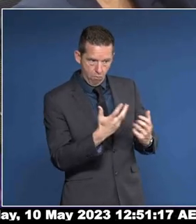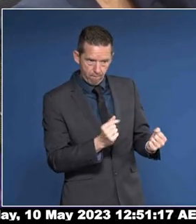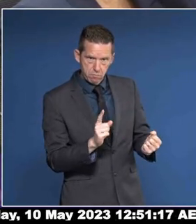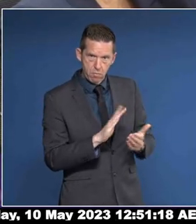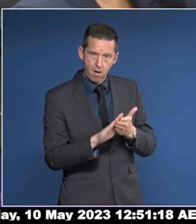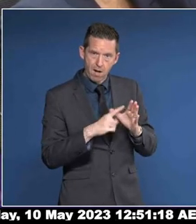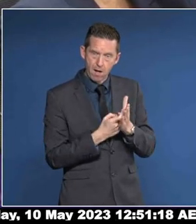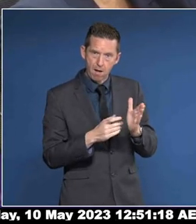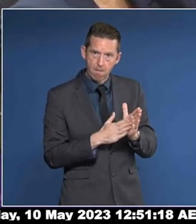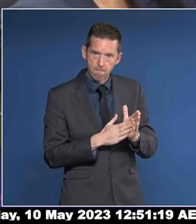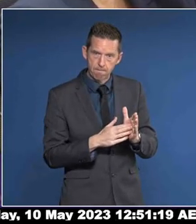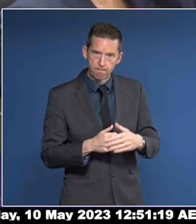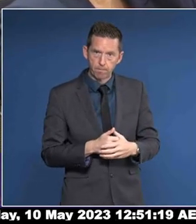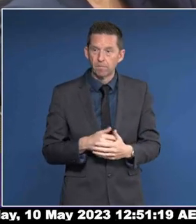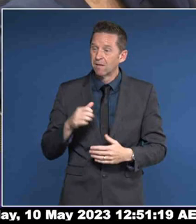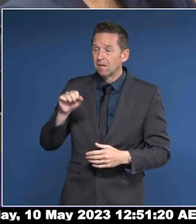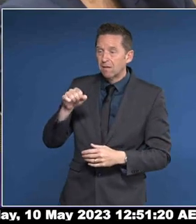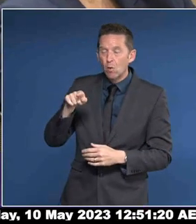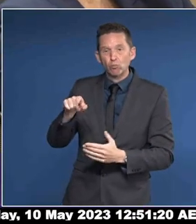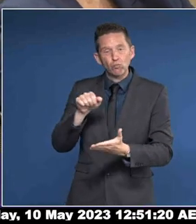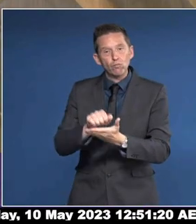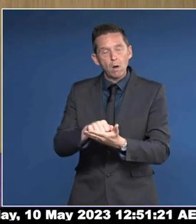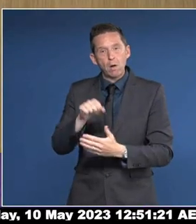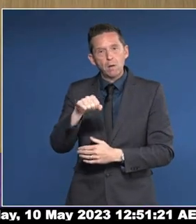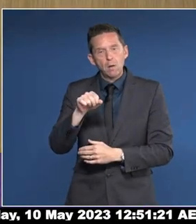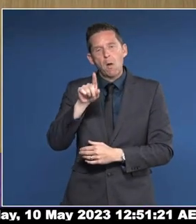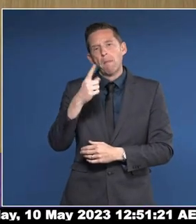Yeah, that's correct, but what we can do is identify our concerns.